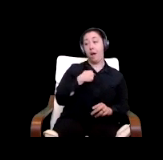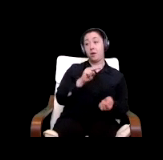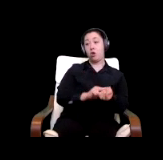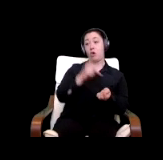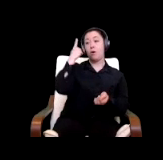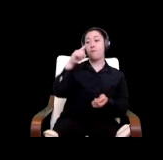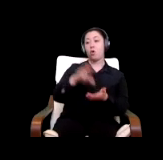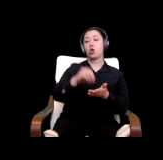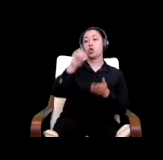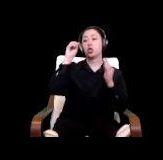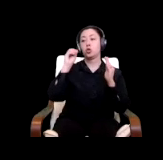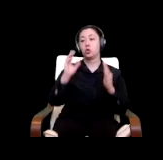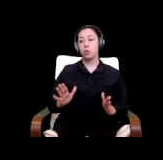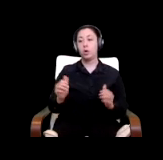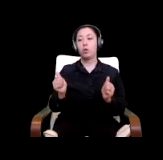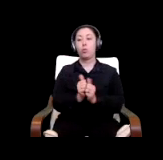that uses a tracheostomy.